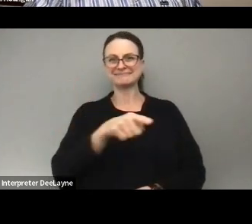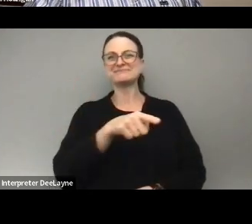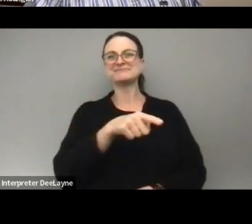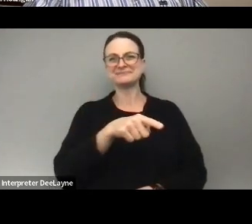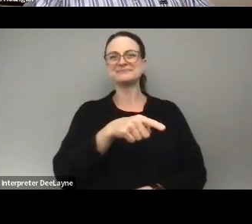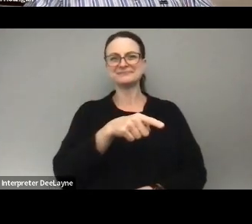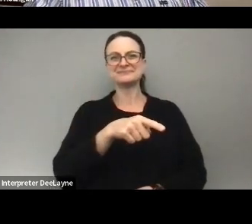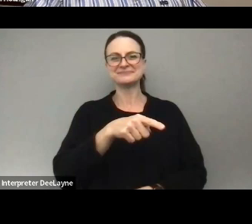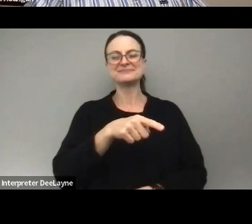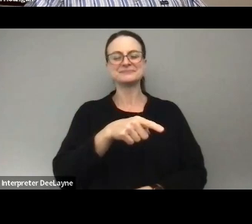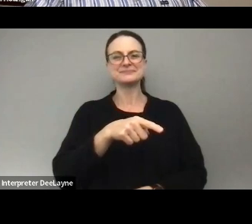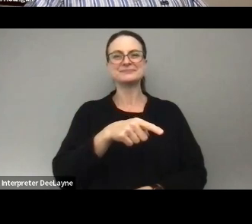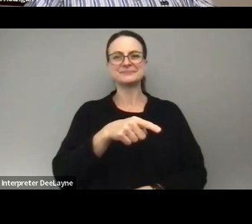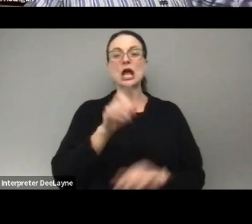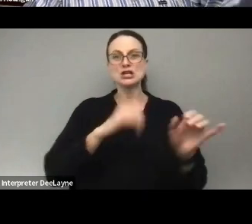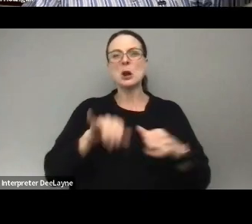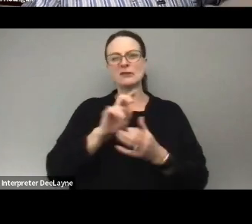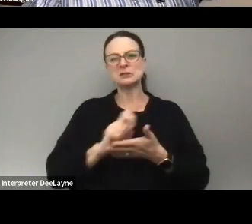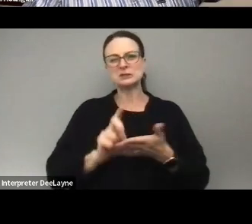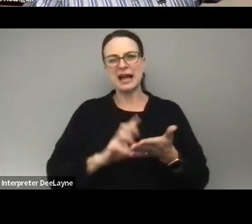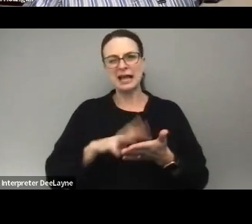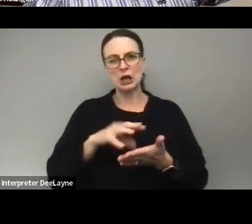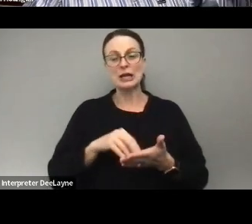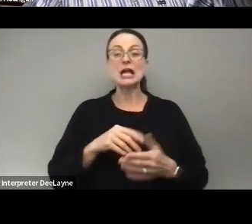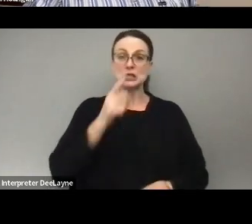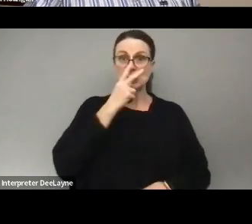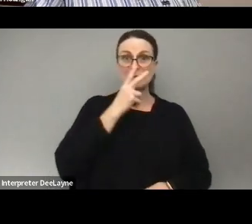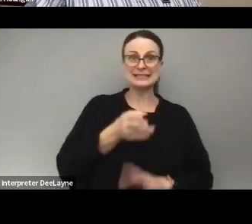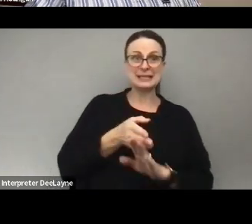The URL you could see on the previous page, if you go